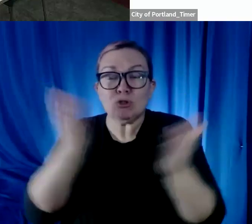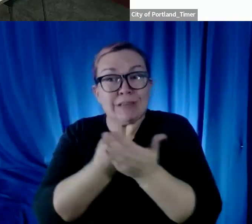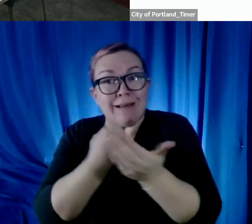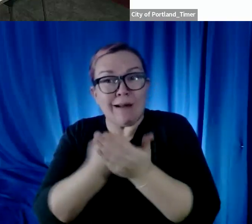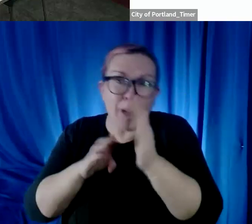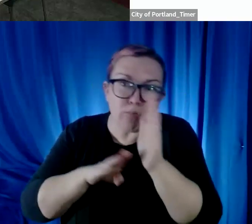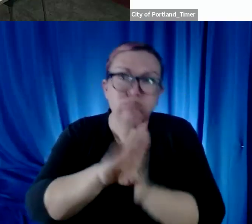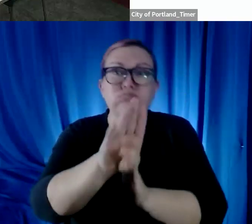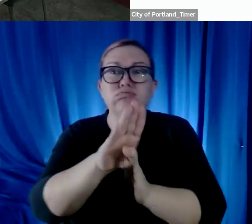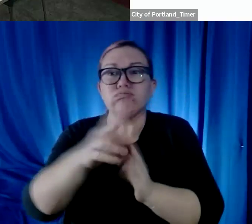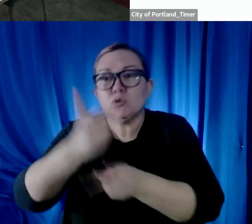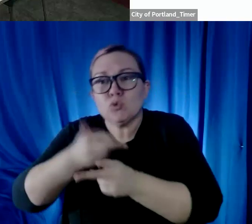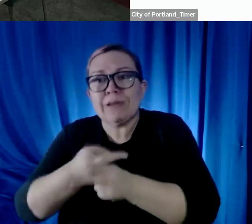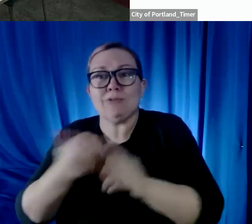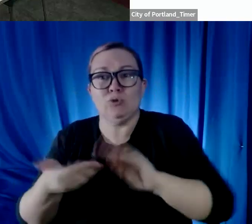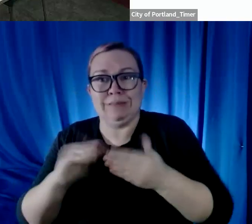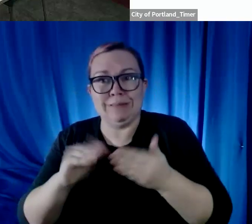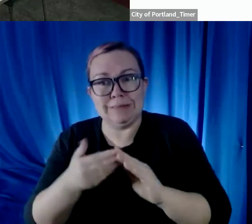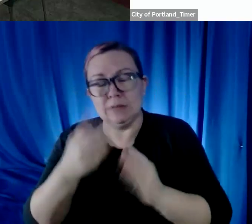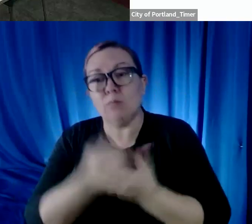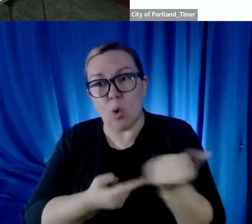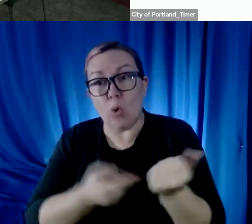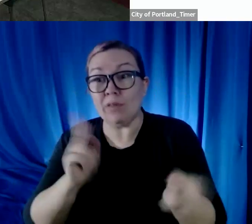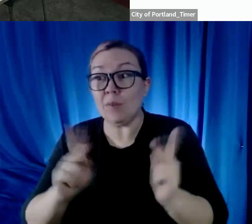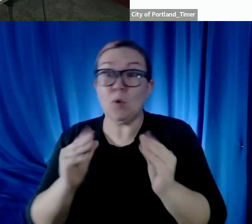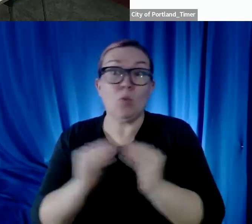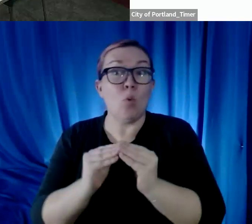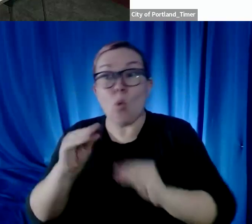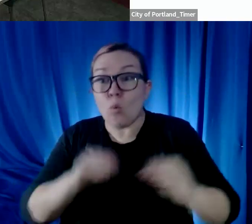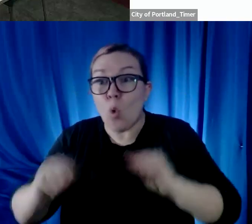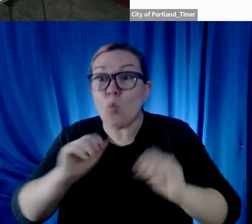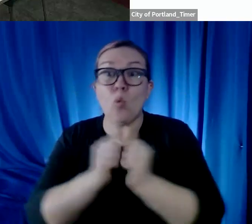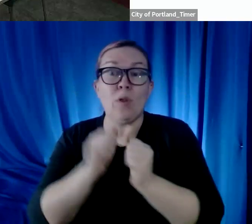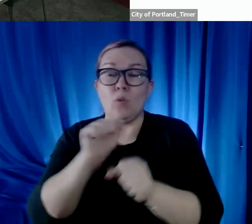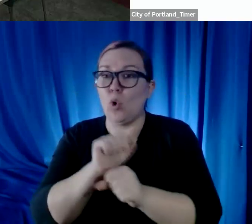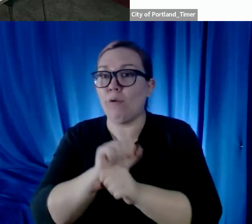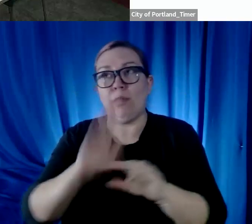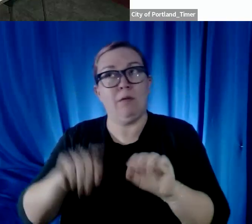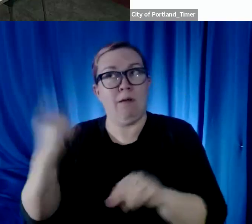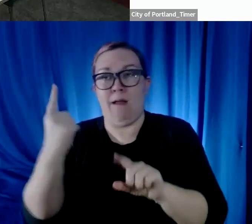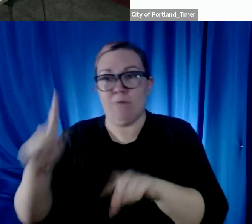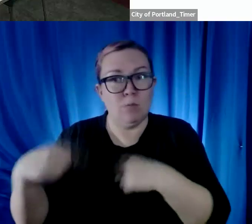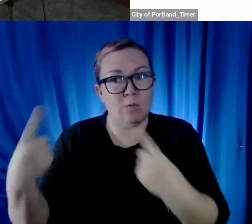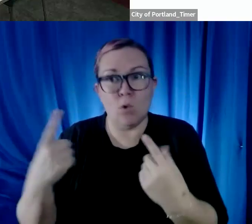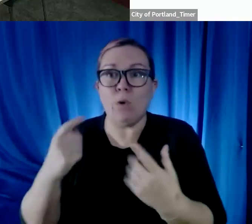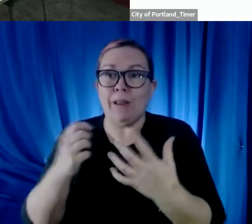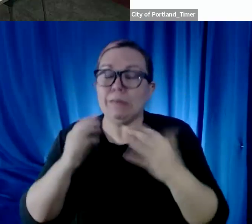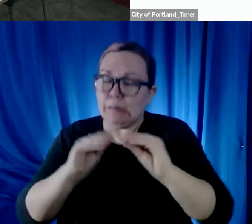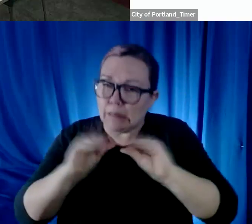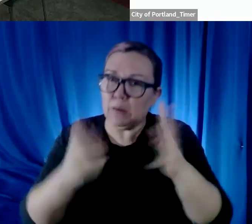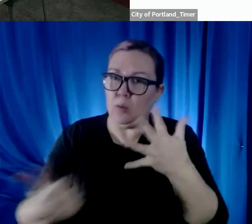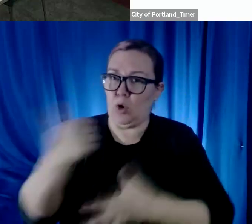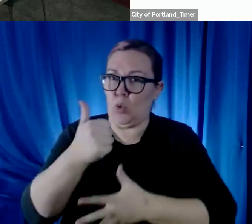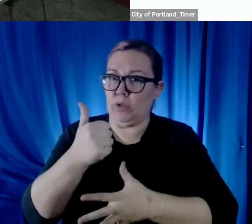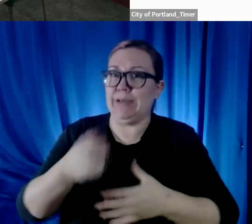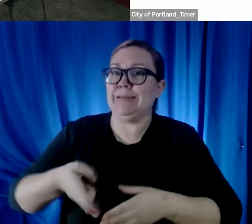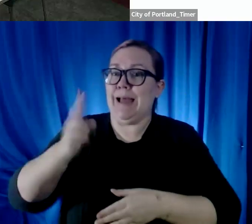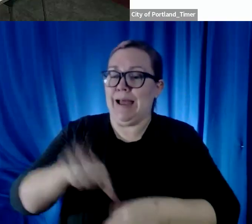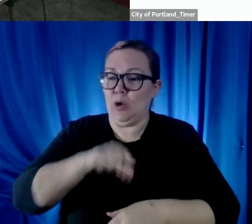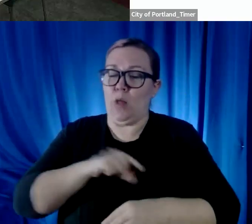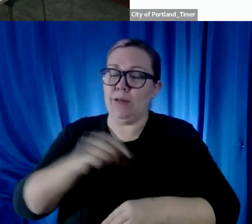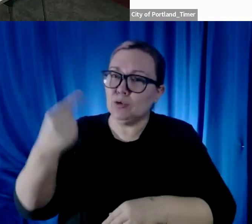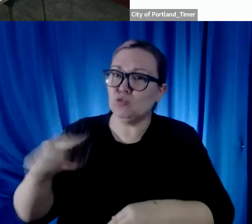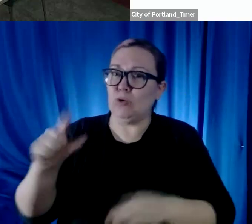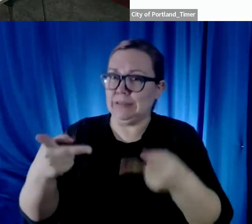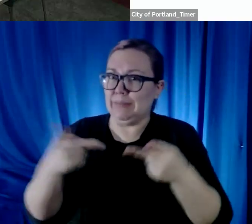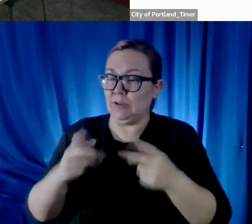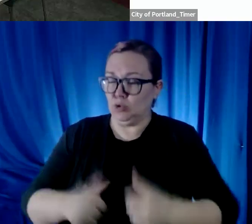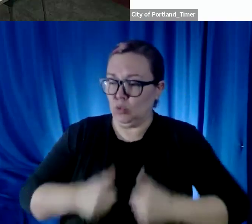And retention in our city. Folks are more mobile with their work than they ever have been And they clearly prioritize places with easy access to high quality green spaces to live and work in.